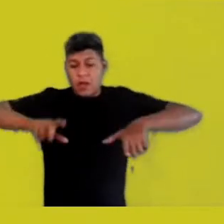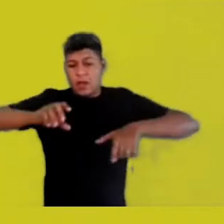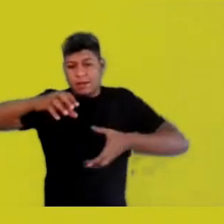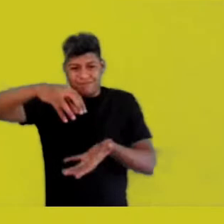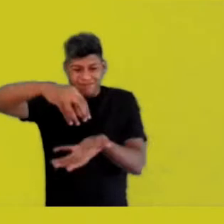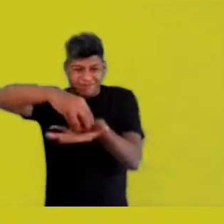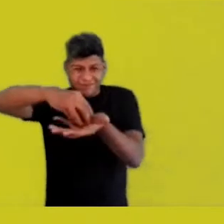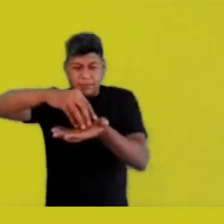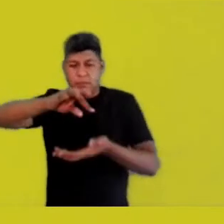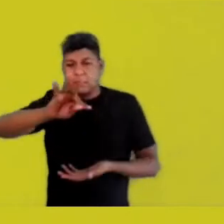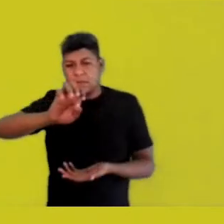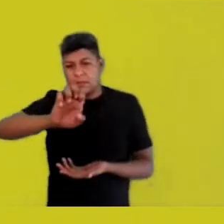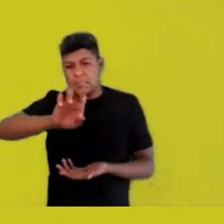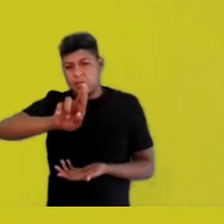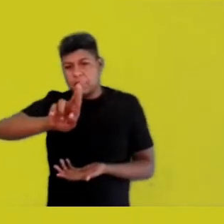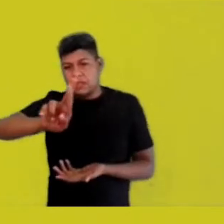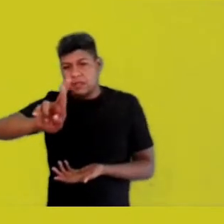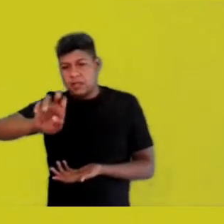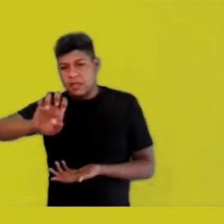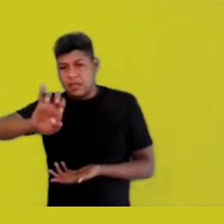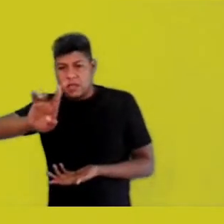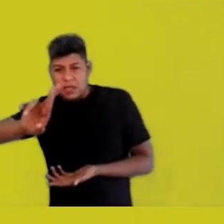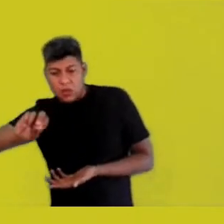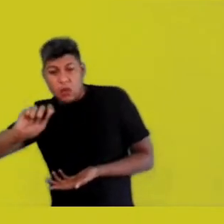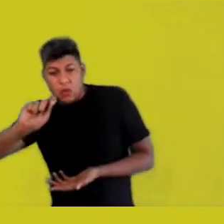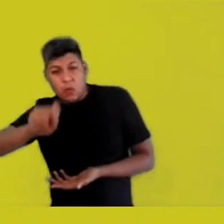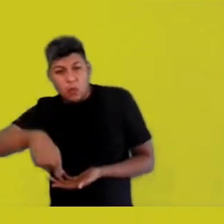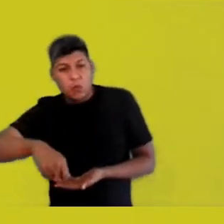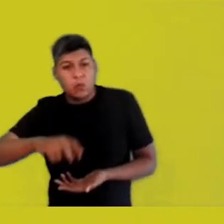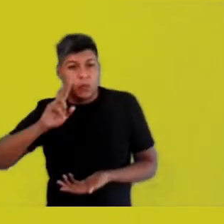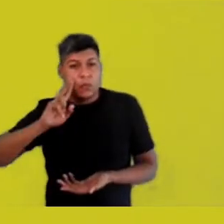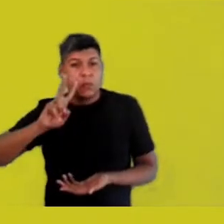I could see, in fact, the actions